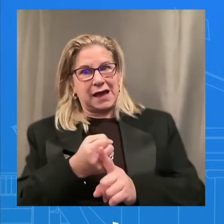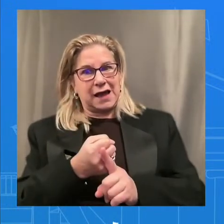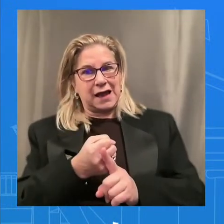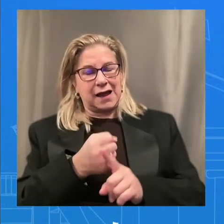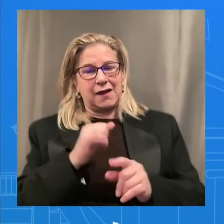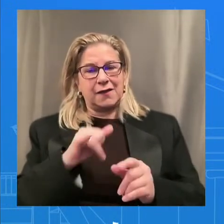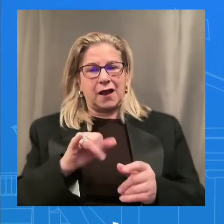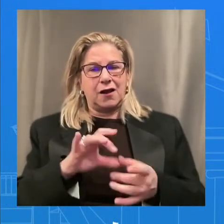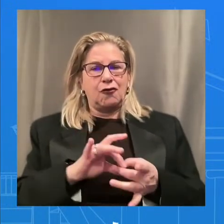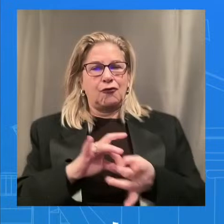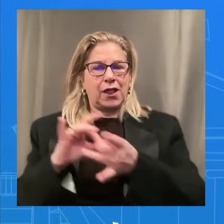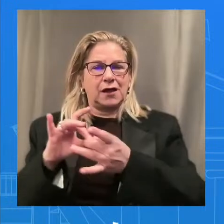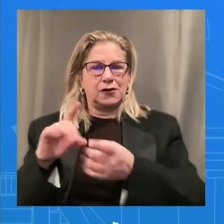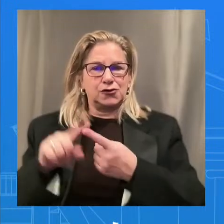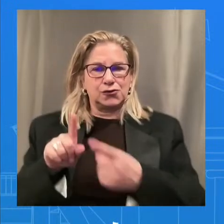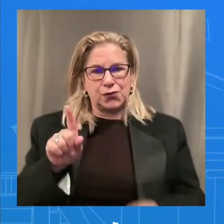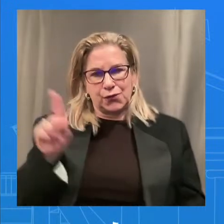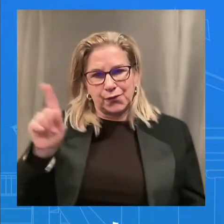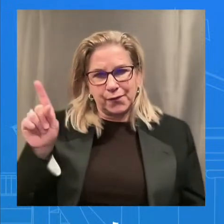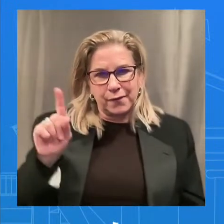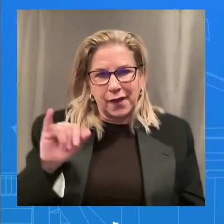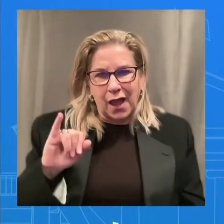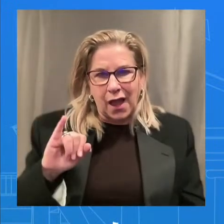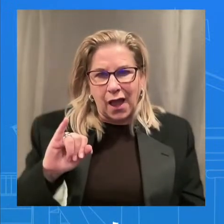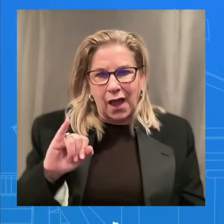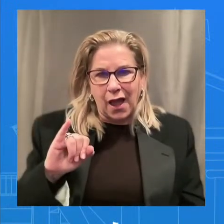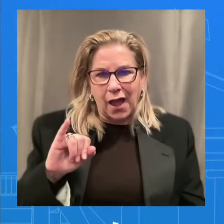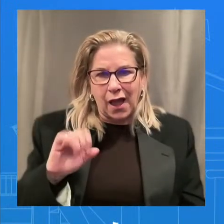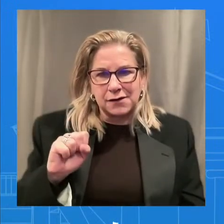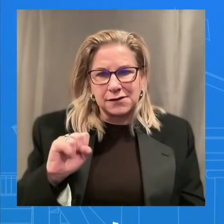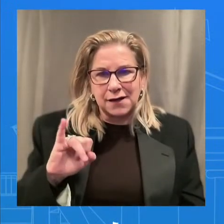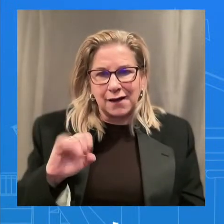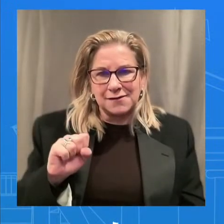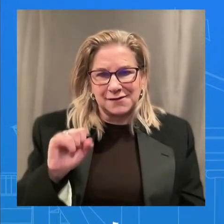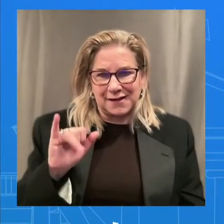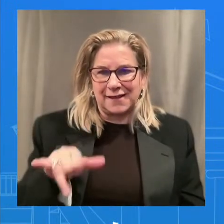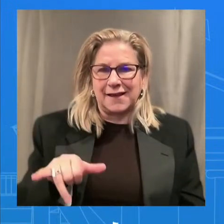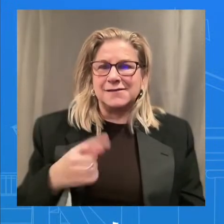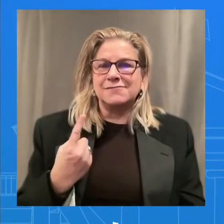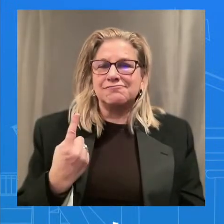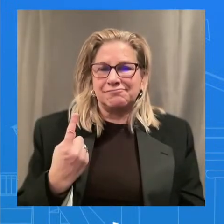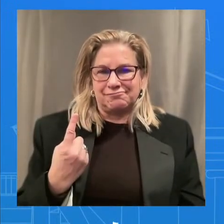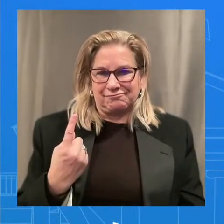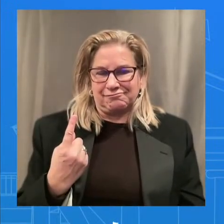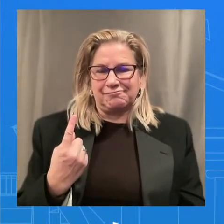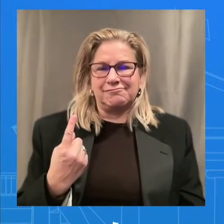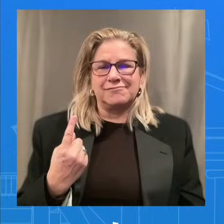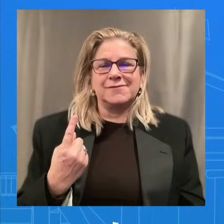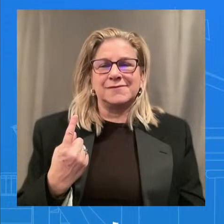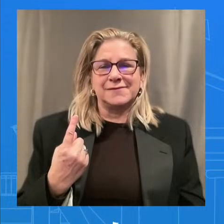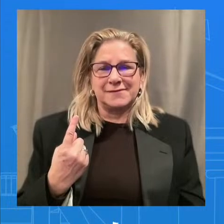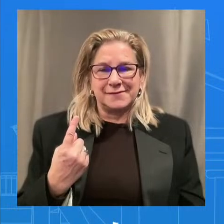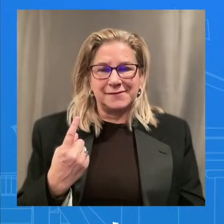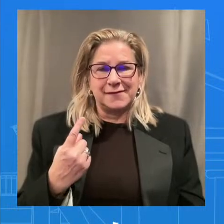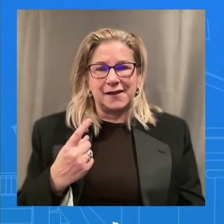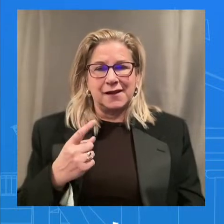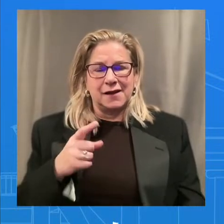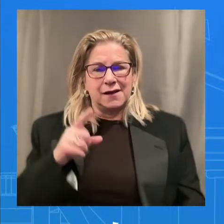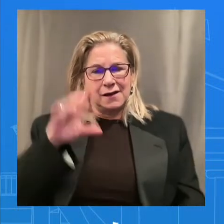And so, President Biden believes that the decision he took has left America in a profoundly stronger position, and he will explain in his speech today